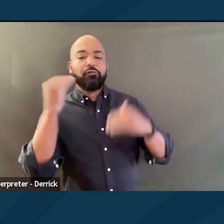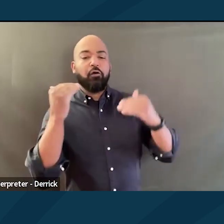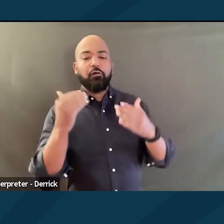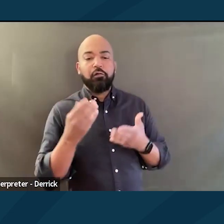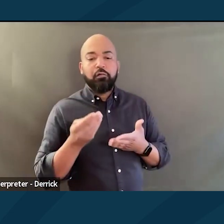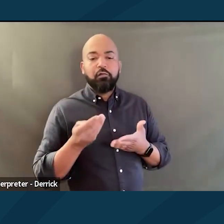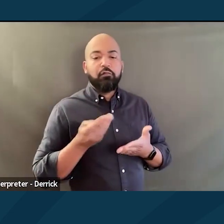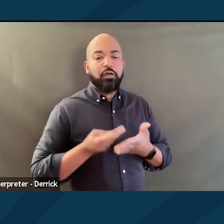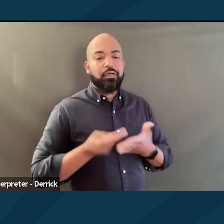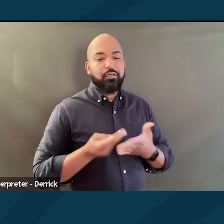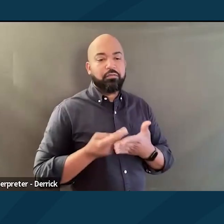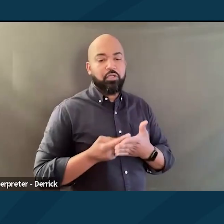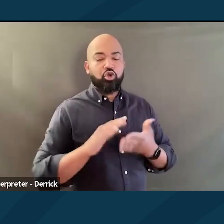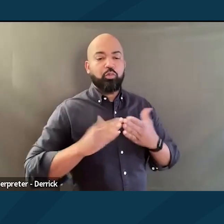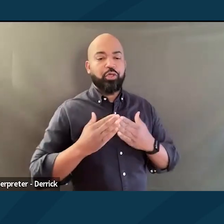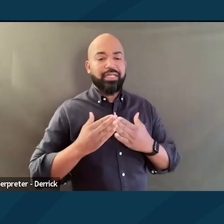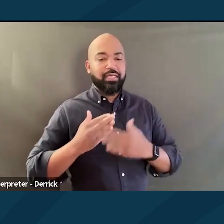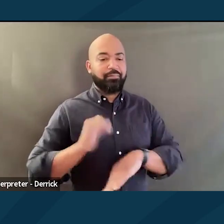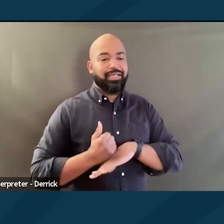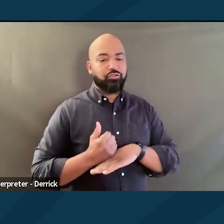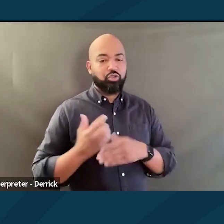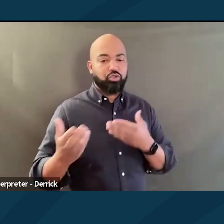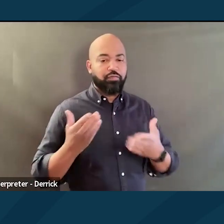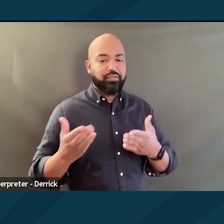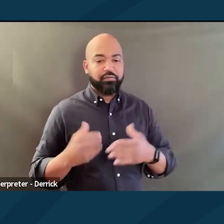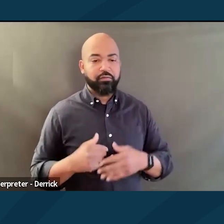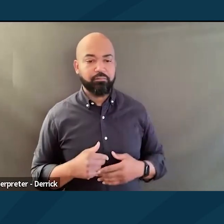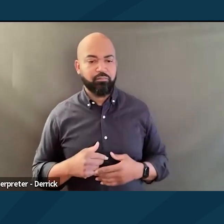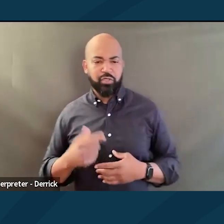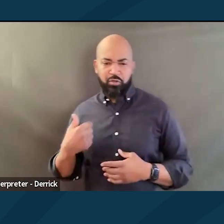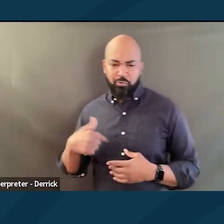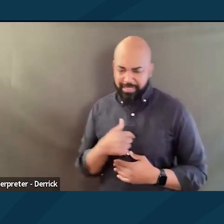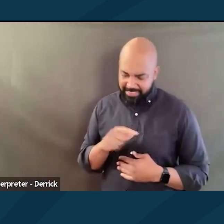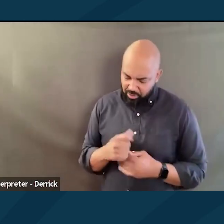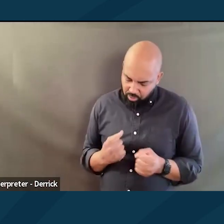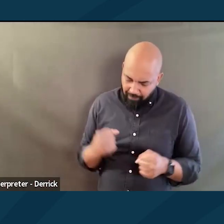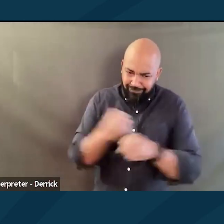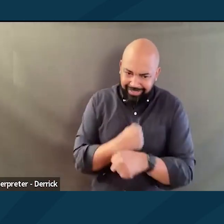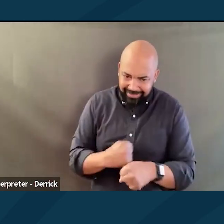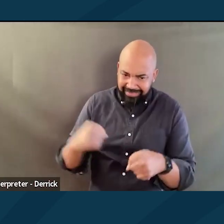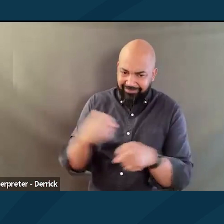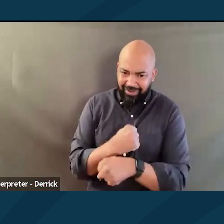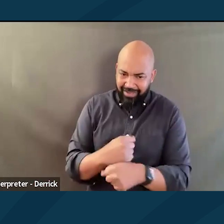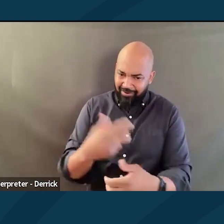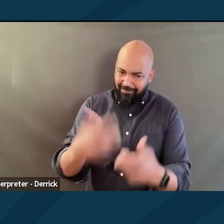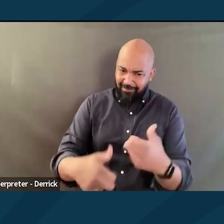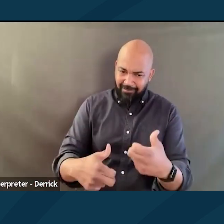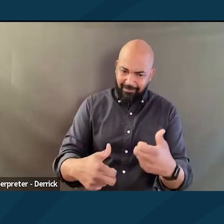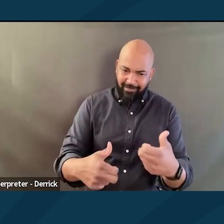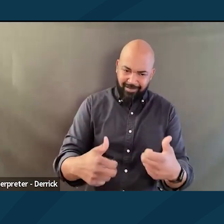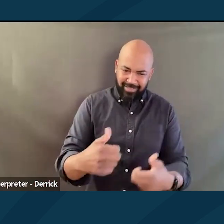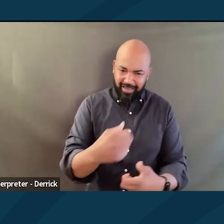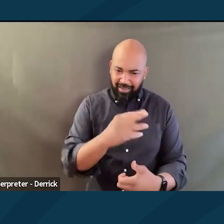As advocates, we need to fight hard and help to do what we need to do.